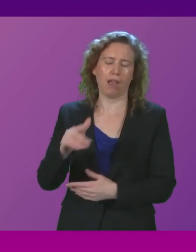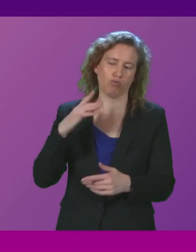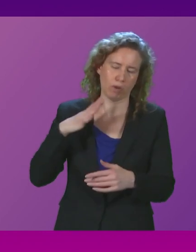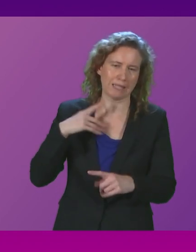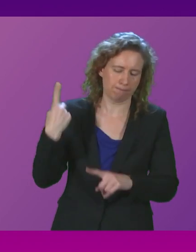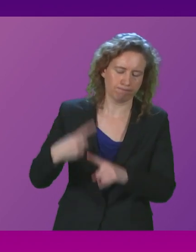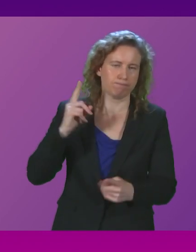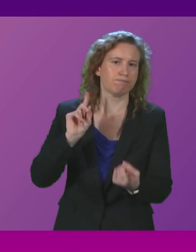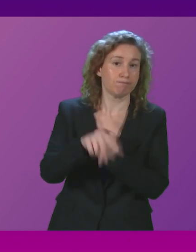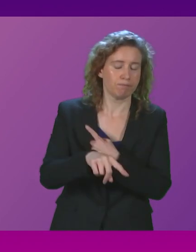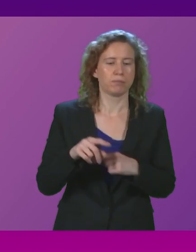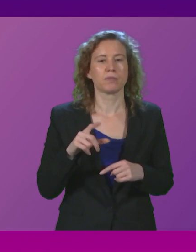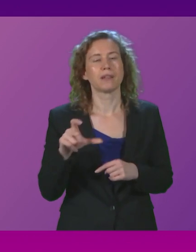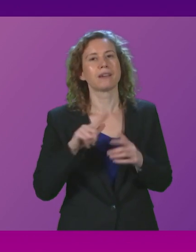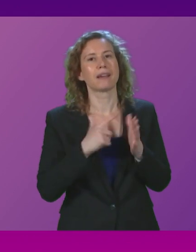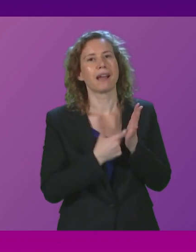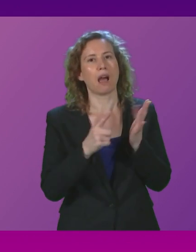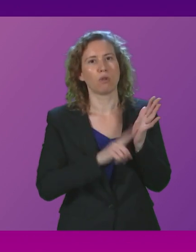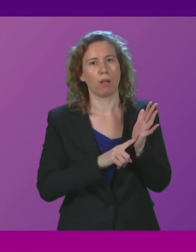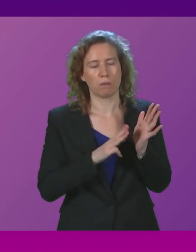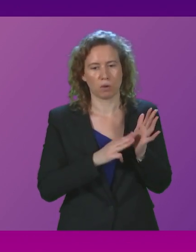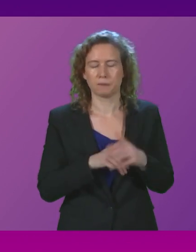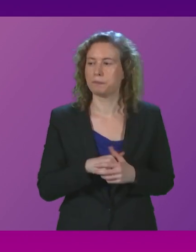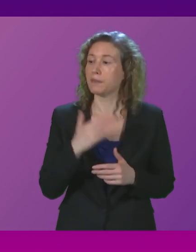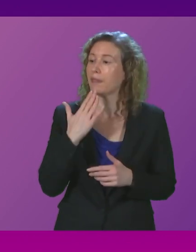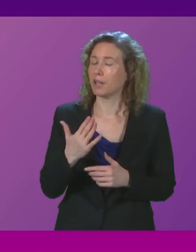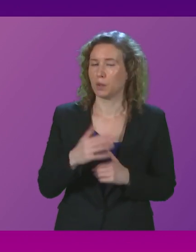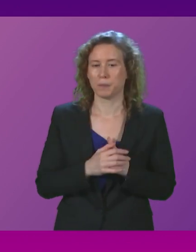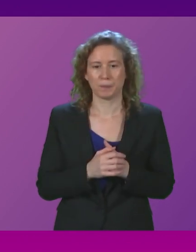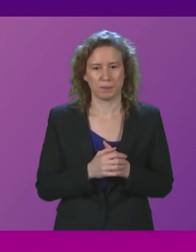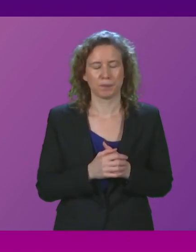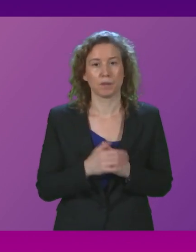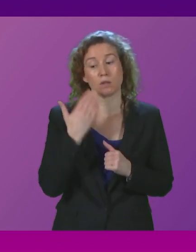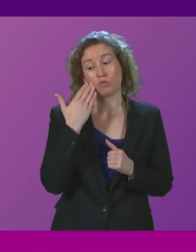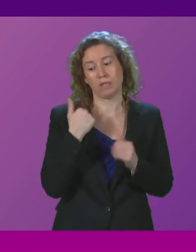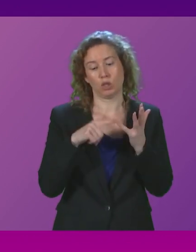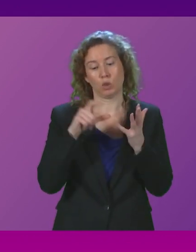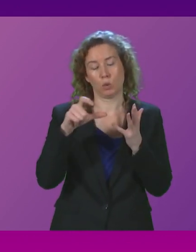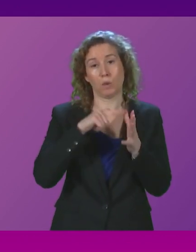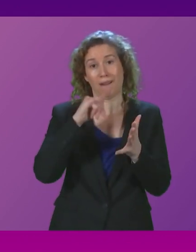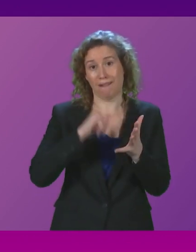Recent shocking figures from the Universities and Colleges Admissions Service highlight